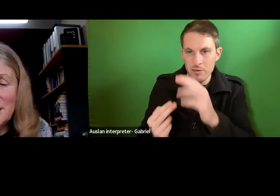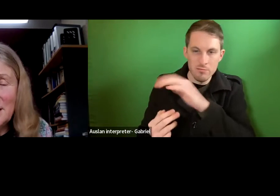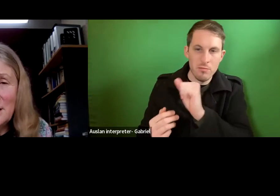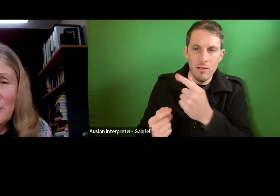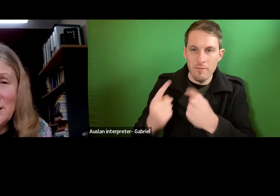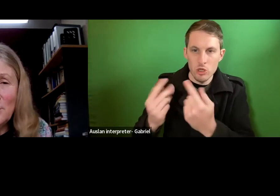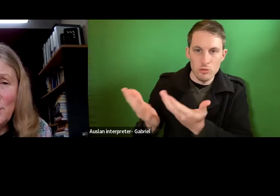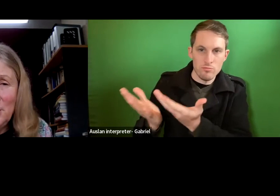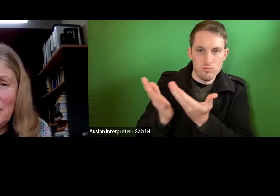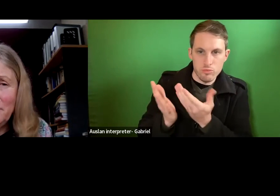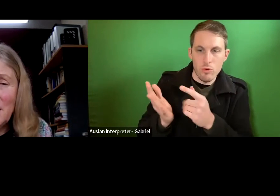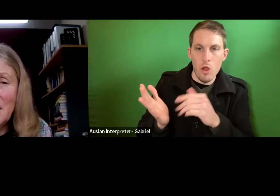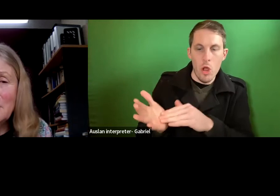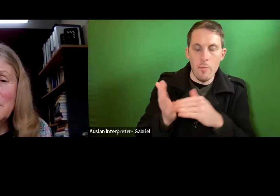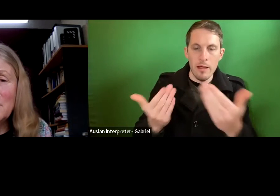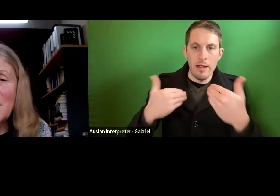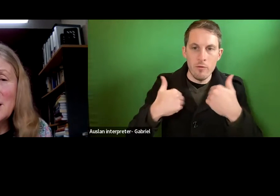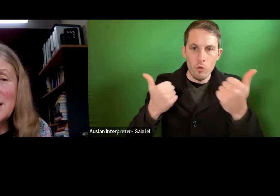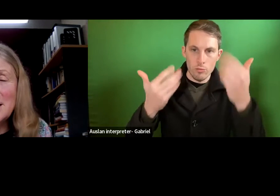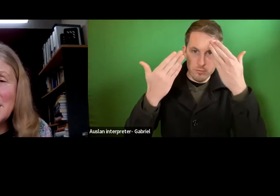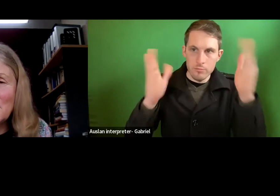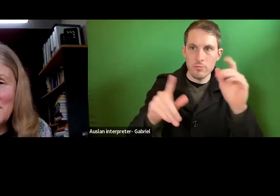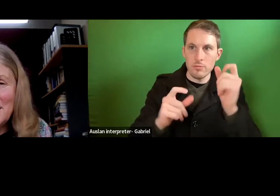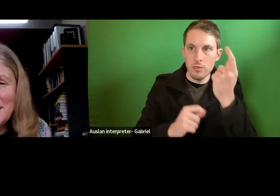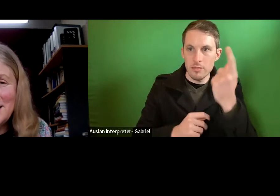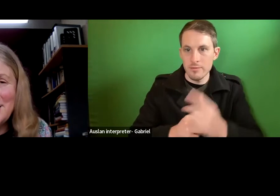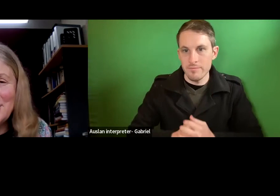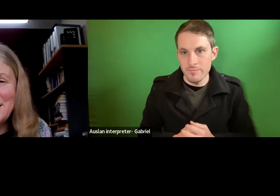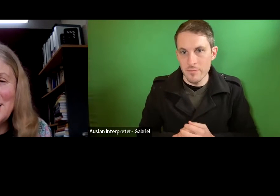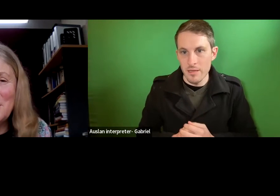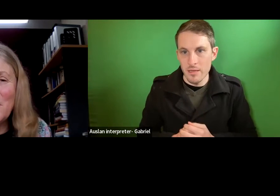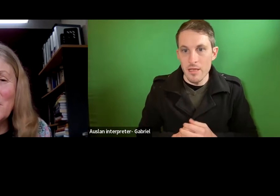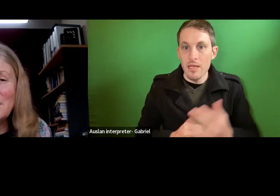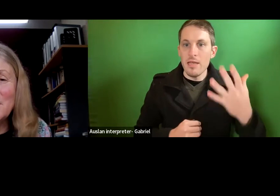to get a reasonable picture. There needs to be a detailed assessment of cognitive